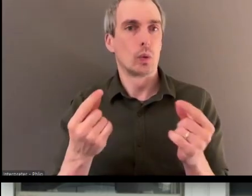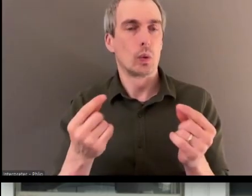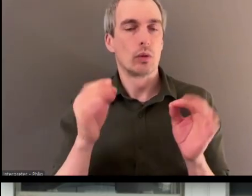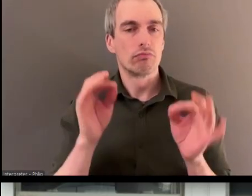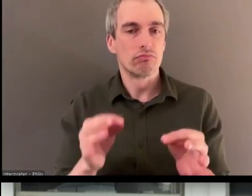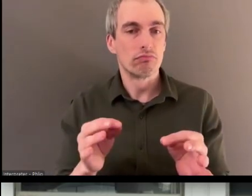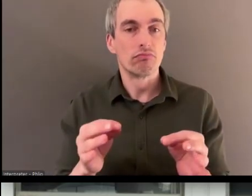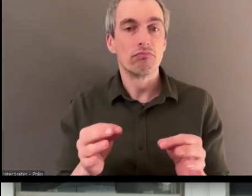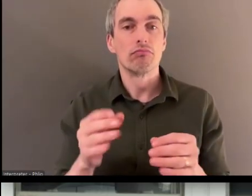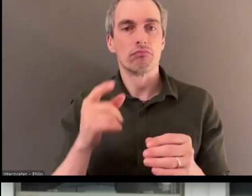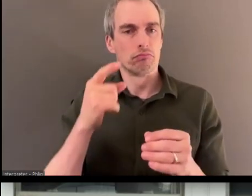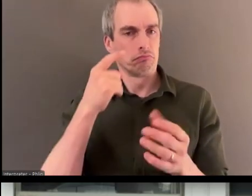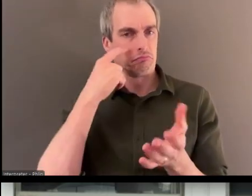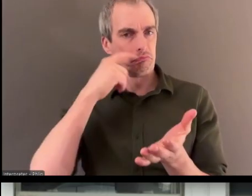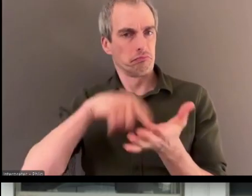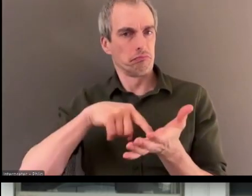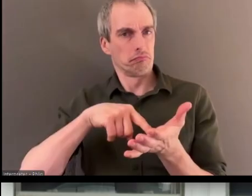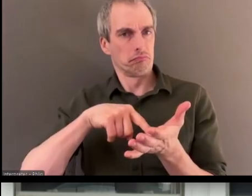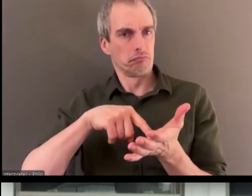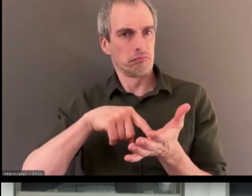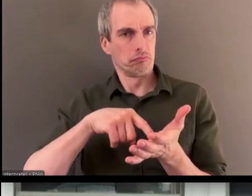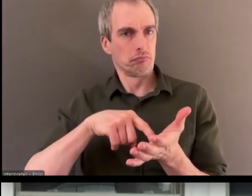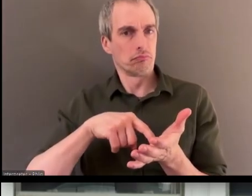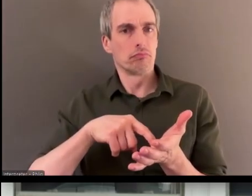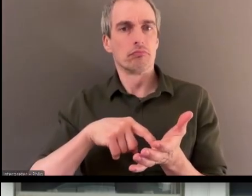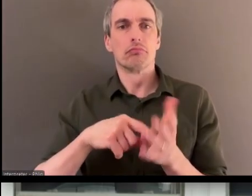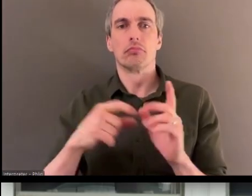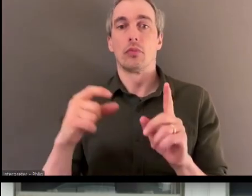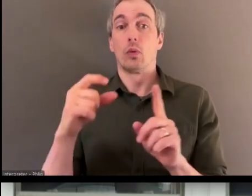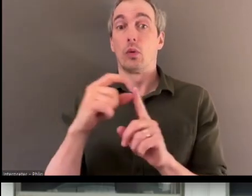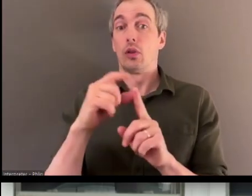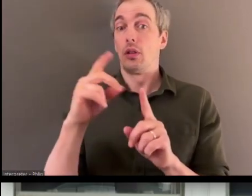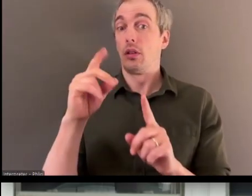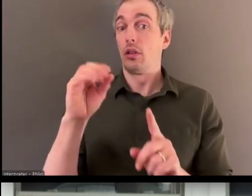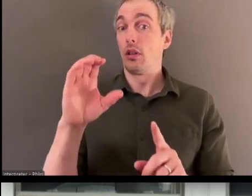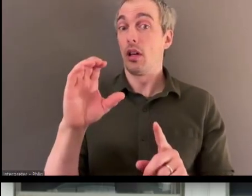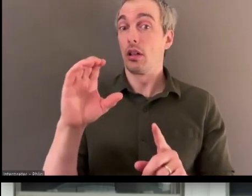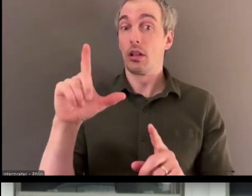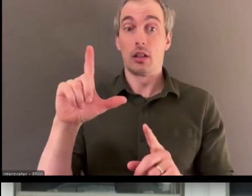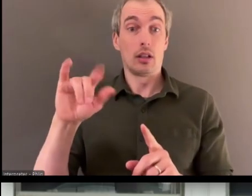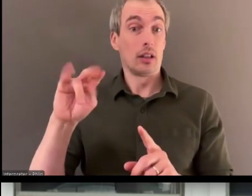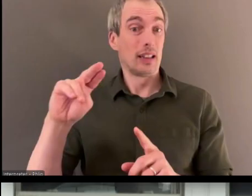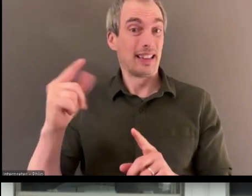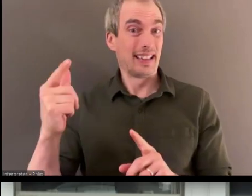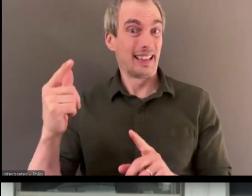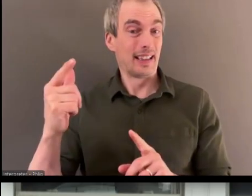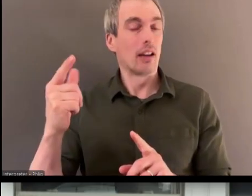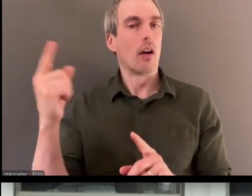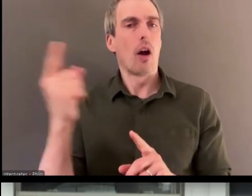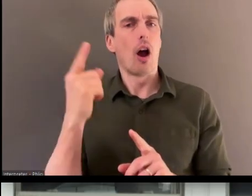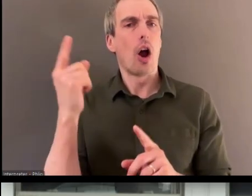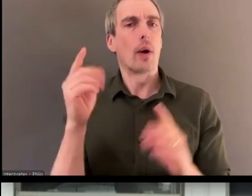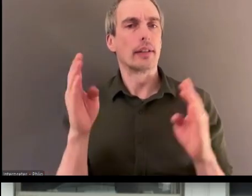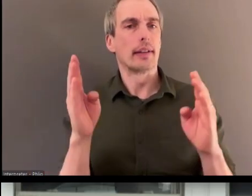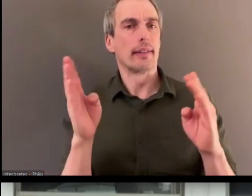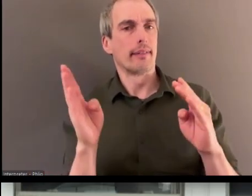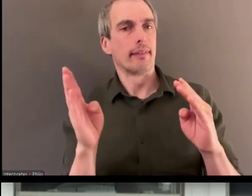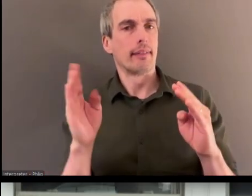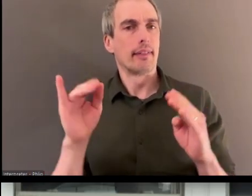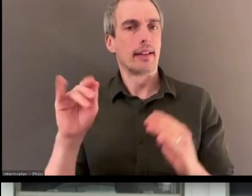word Docling is italicized everywhere. And that isn't translated over. It doesn't have an impact on the screen reader report.